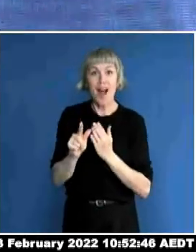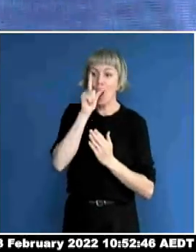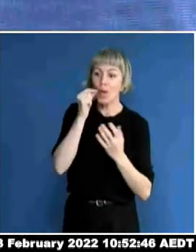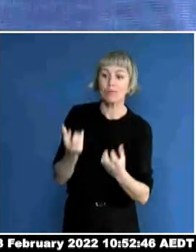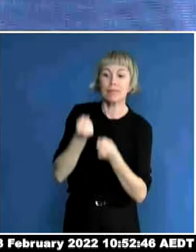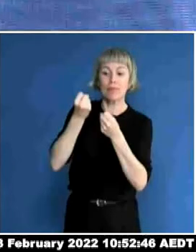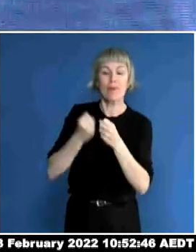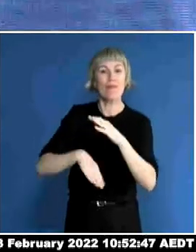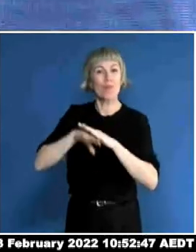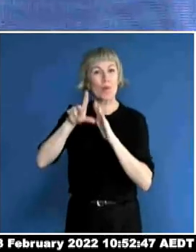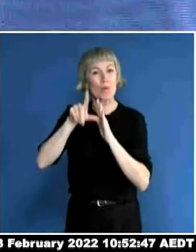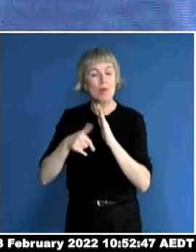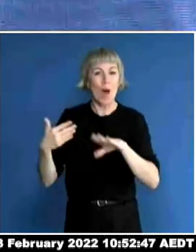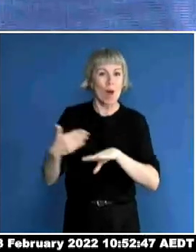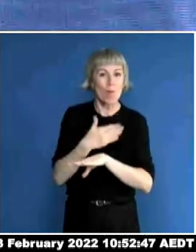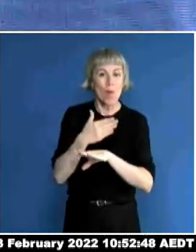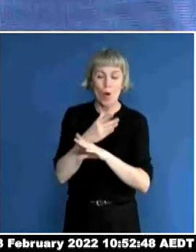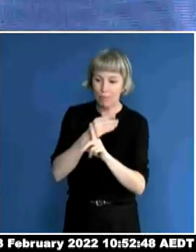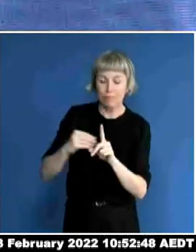Unfortunately this is not what actually happened.